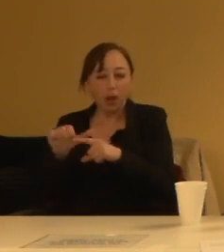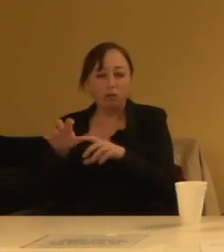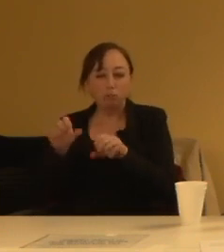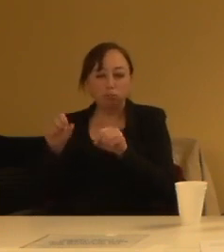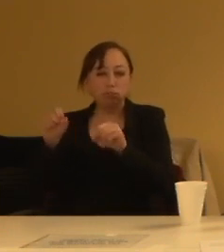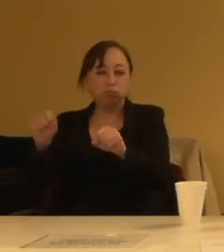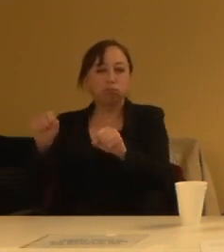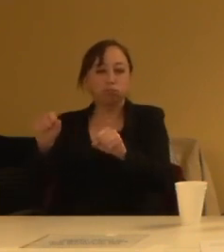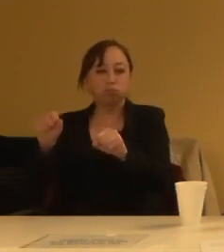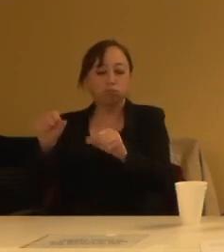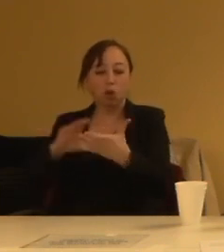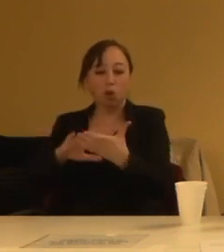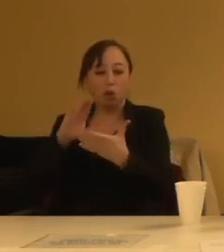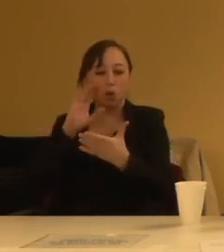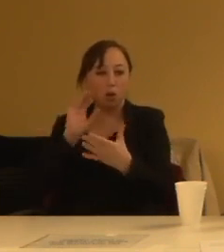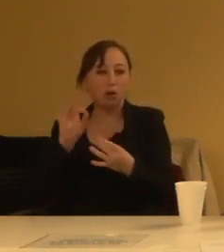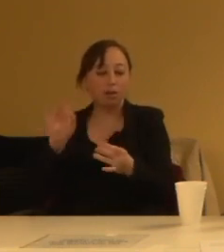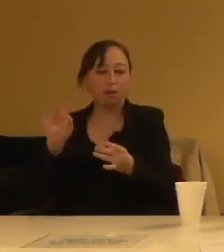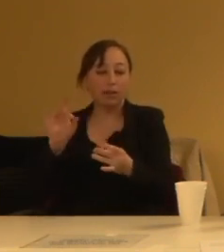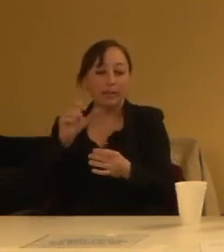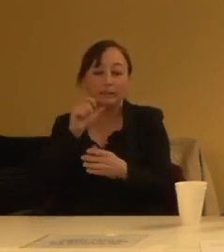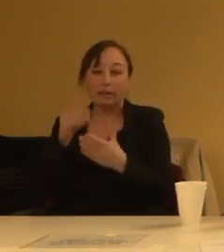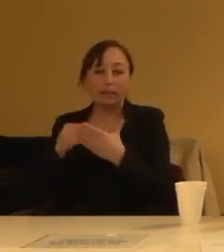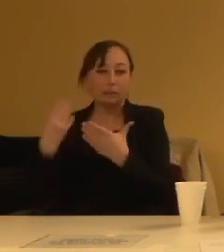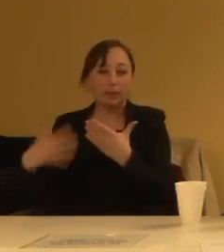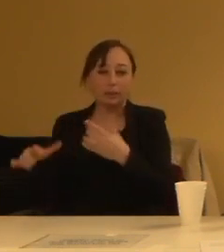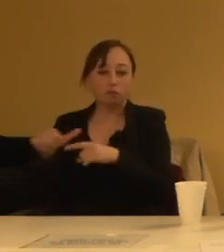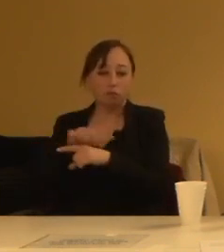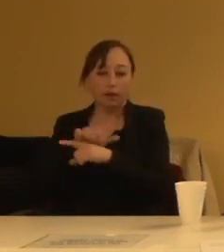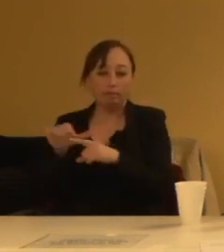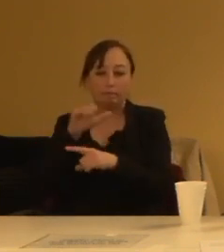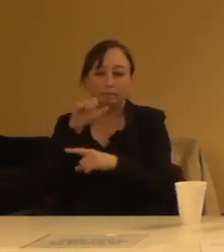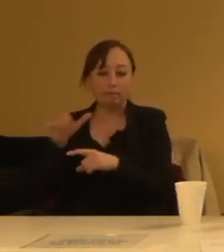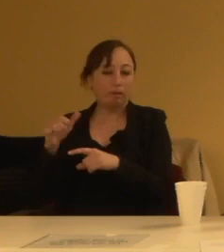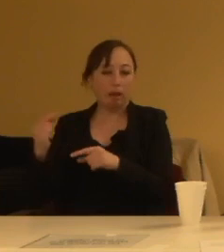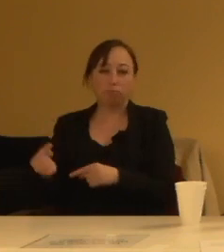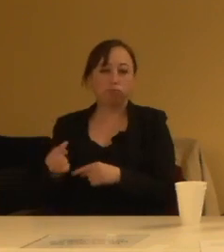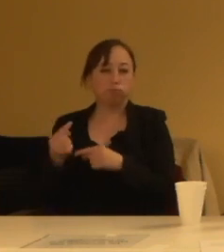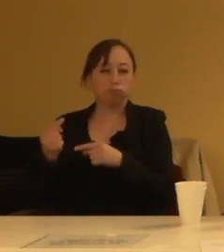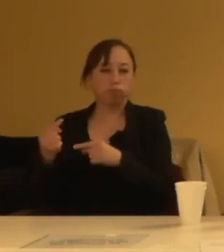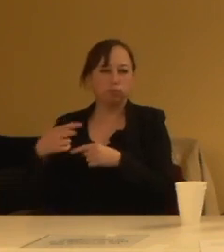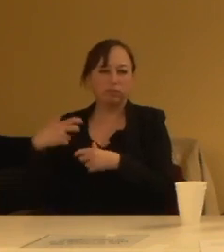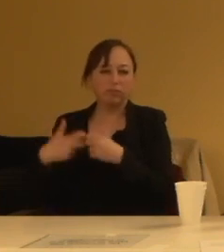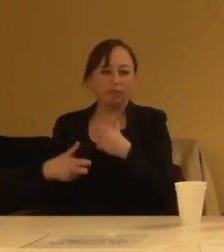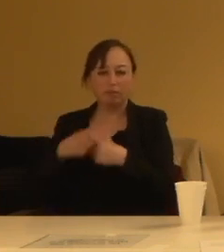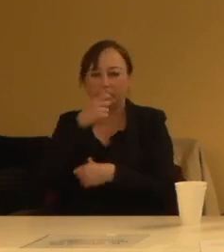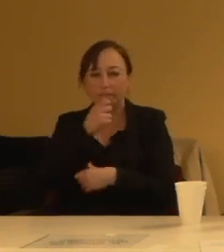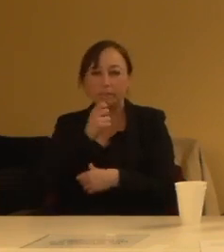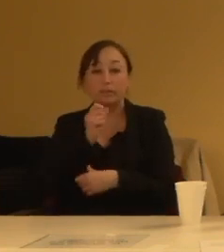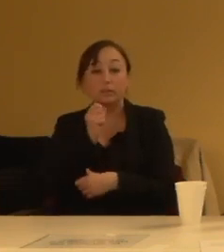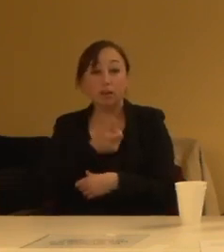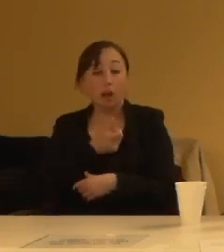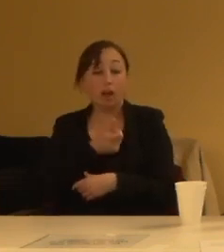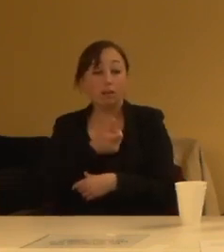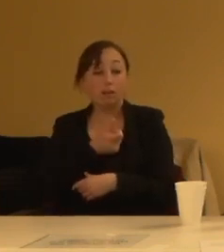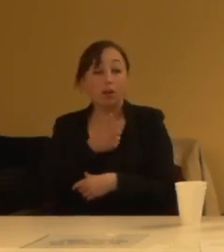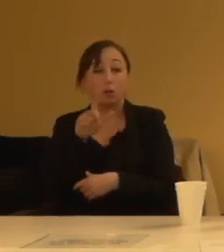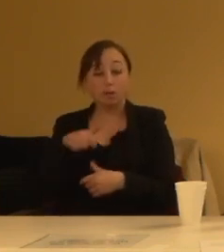not all that expensive or all that hard. And it's difficult because you have to live it every single day.